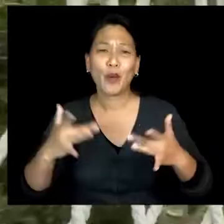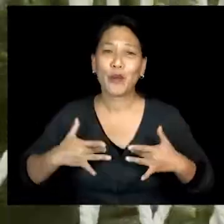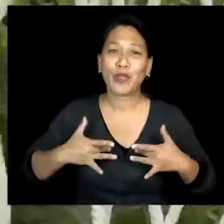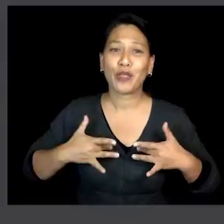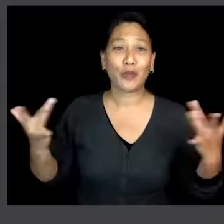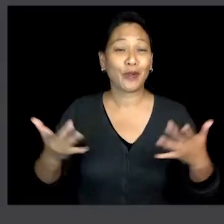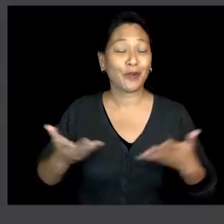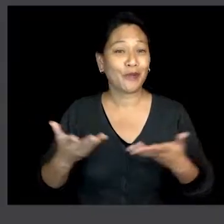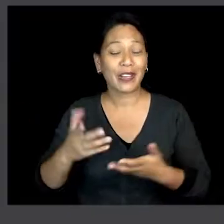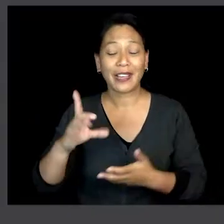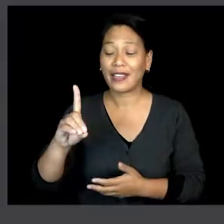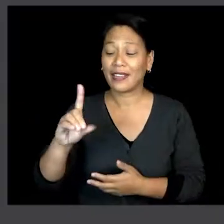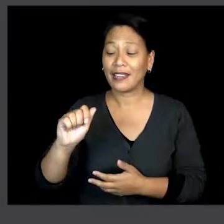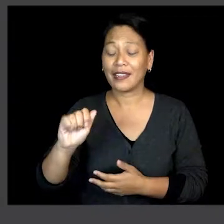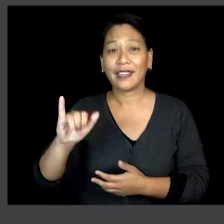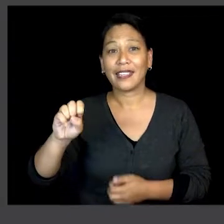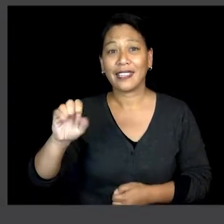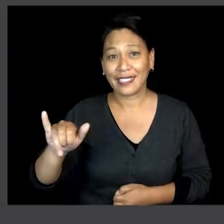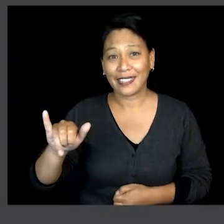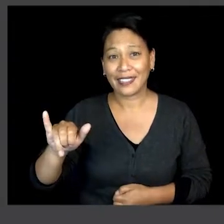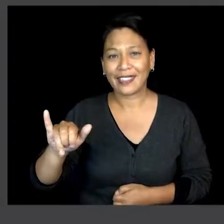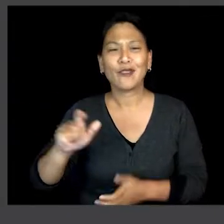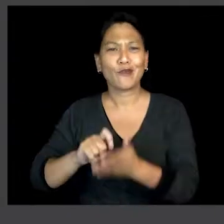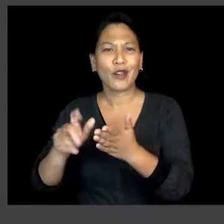to announce that "Daisy" by Ottawa's very own Sean Devine